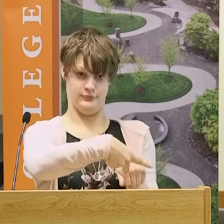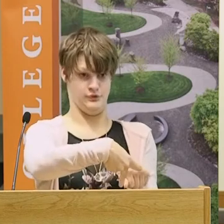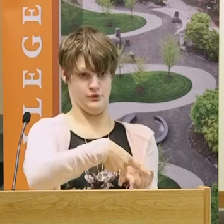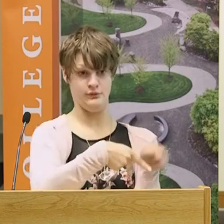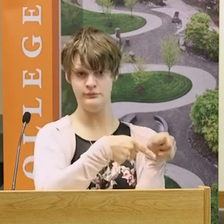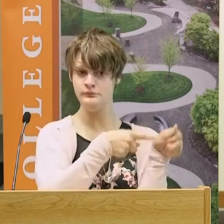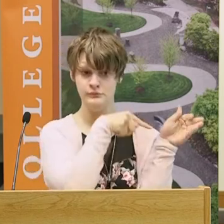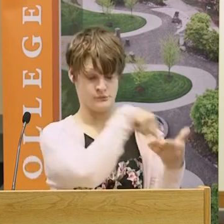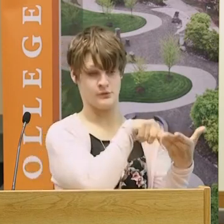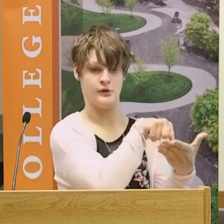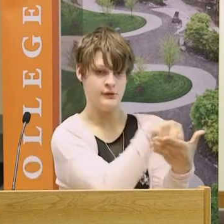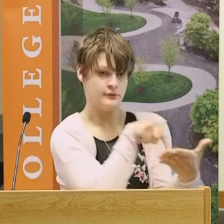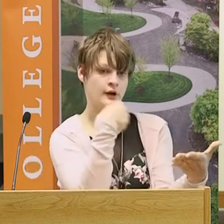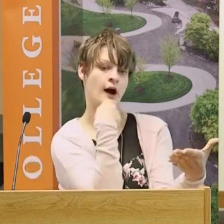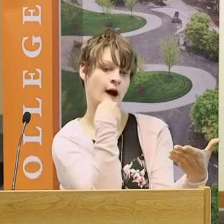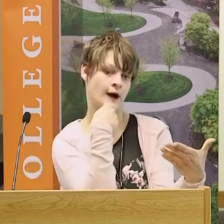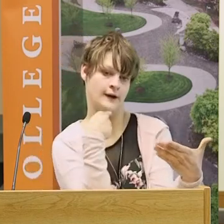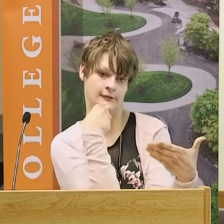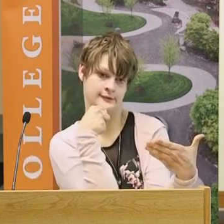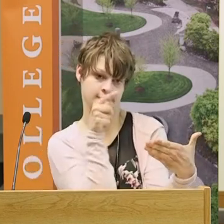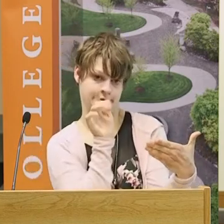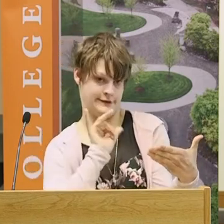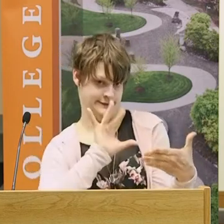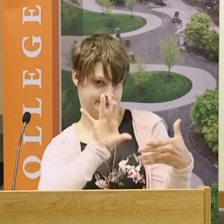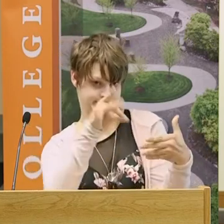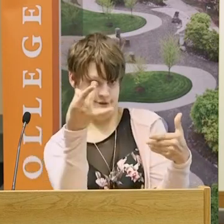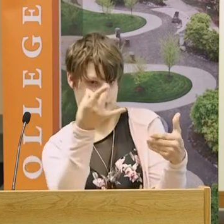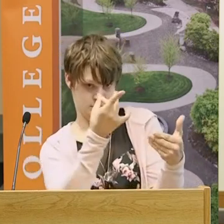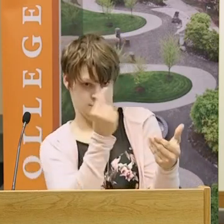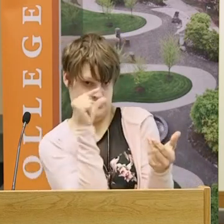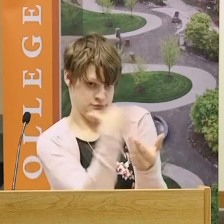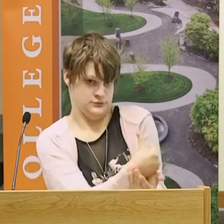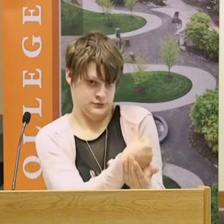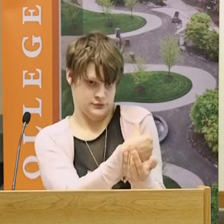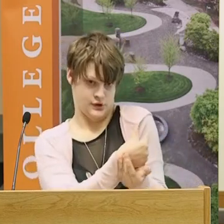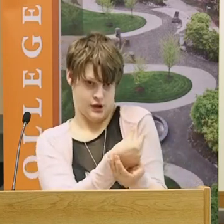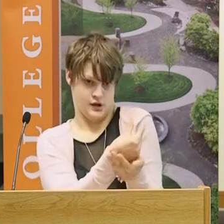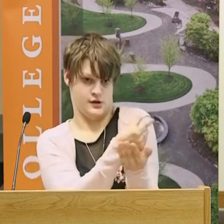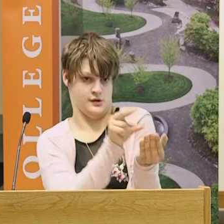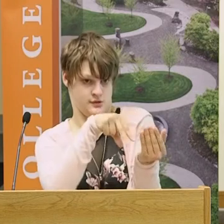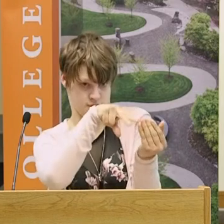I had an individualized education plan while I attended there.